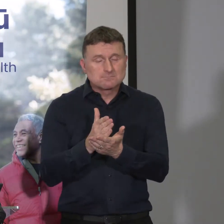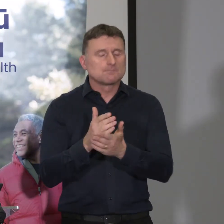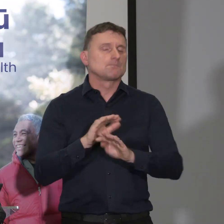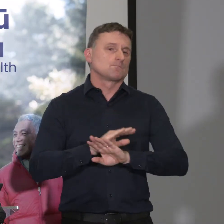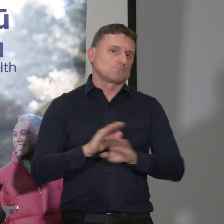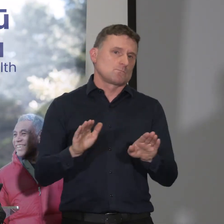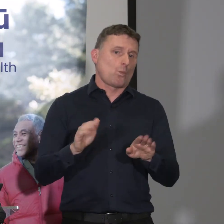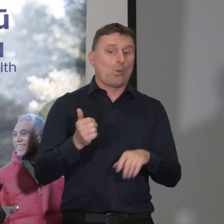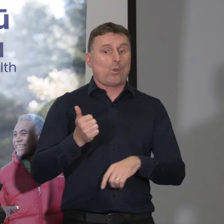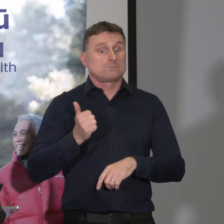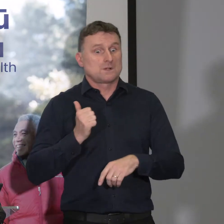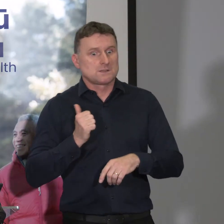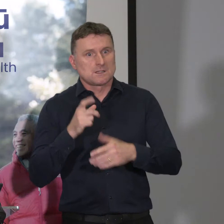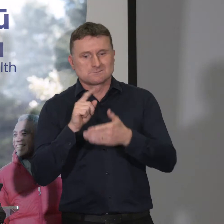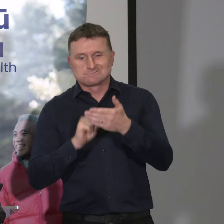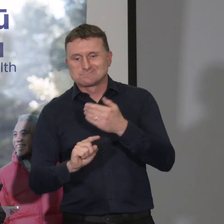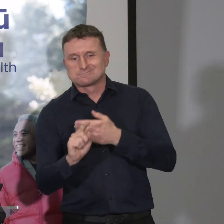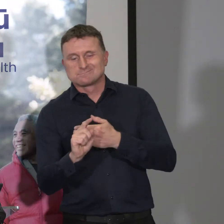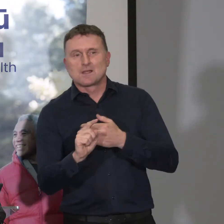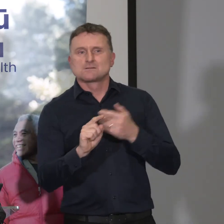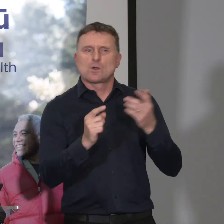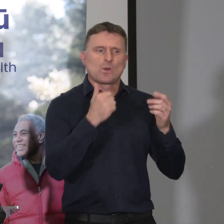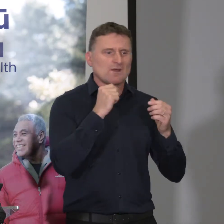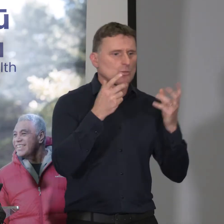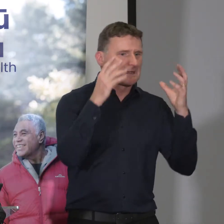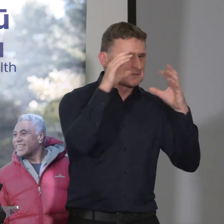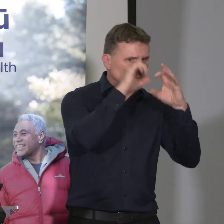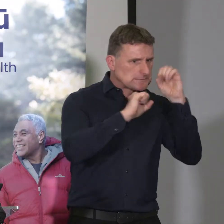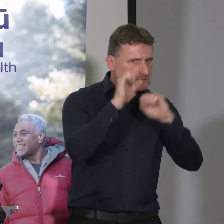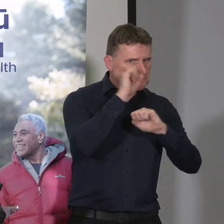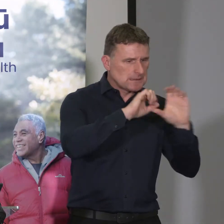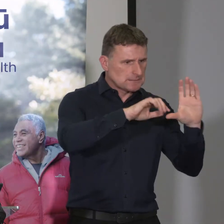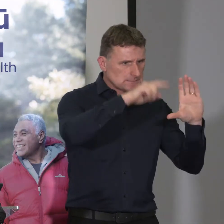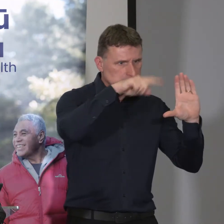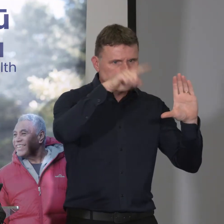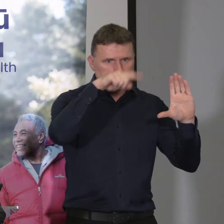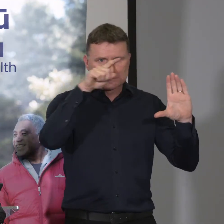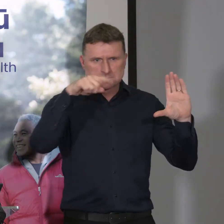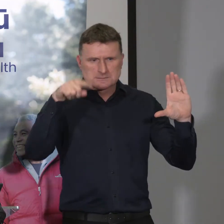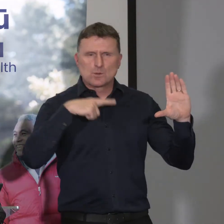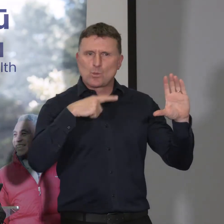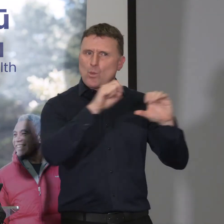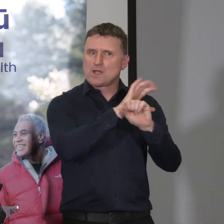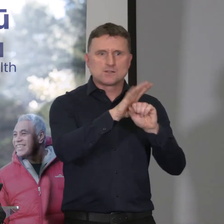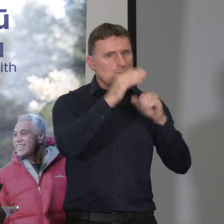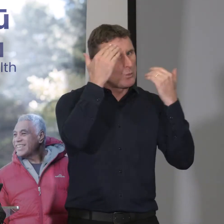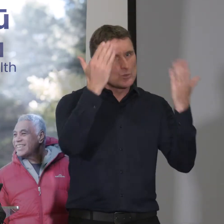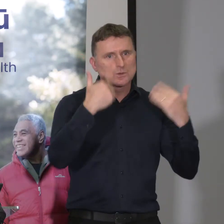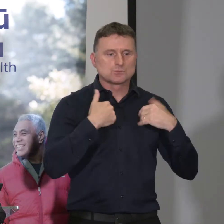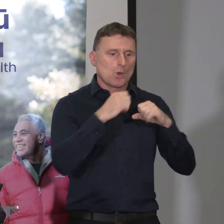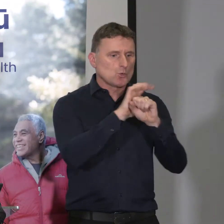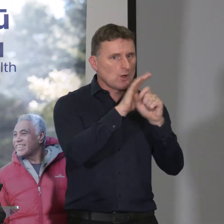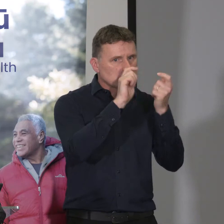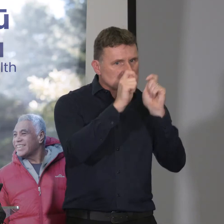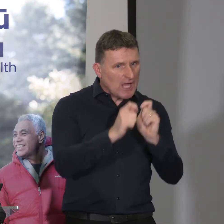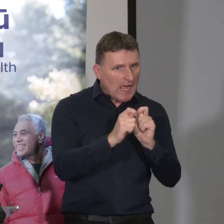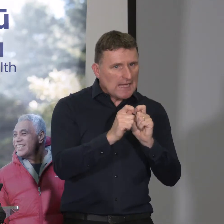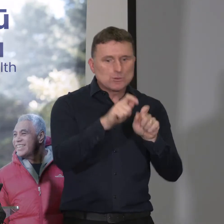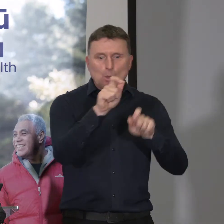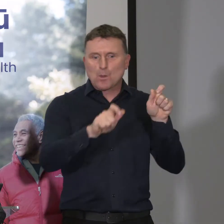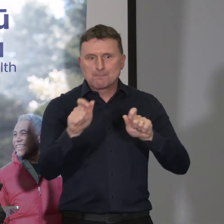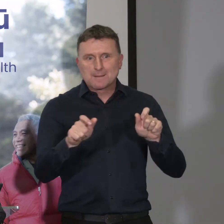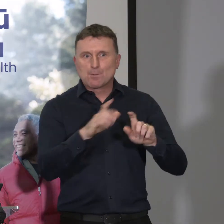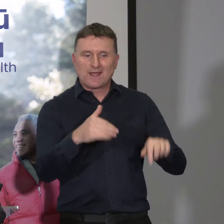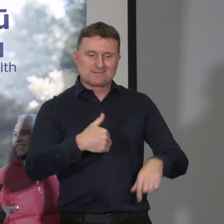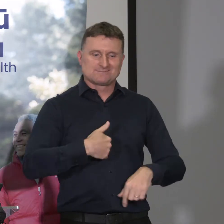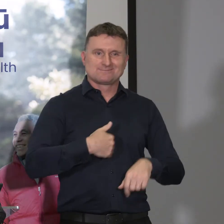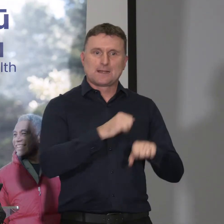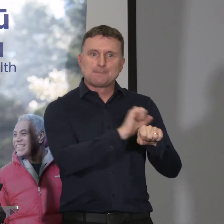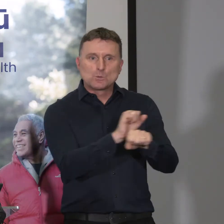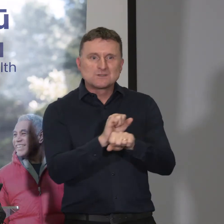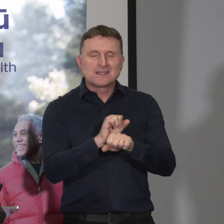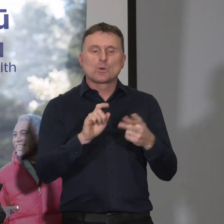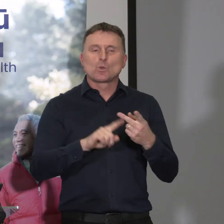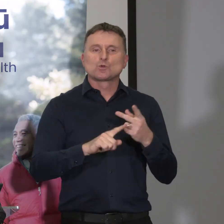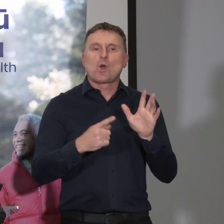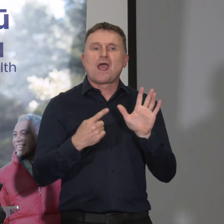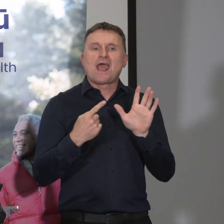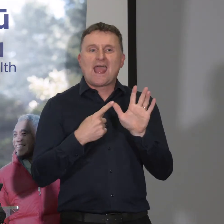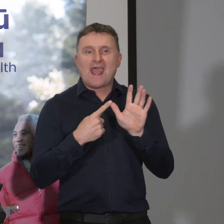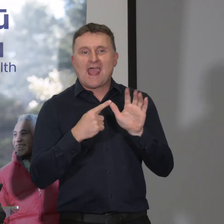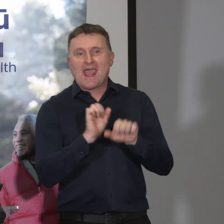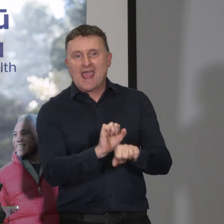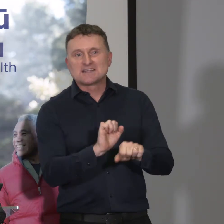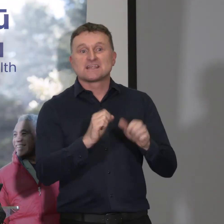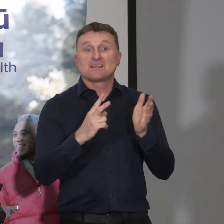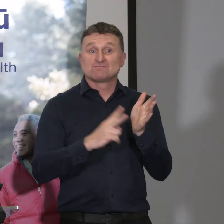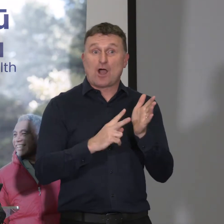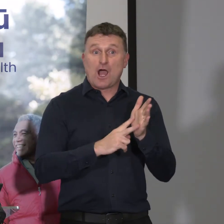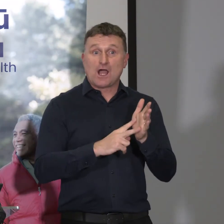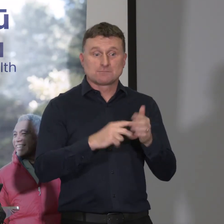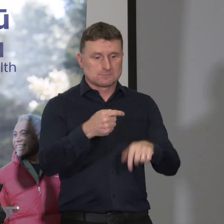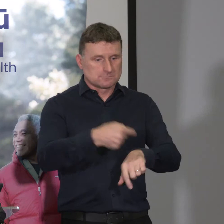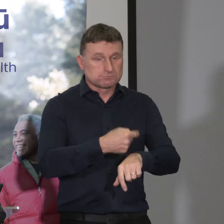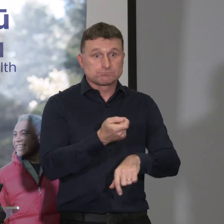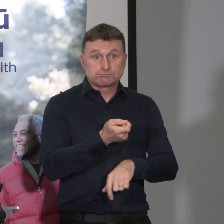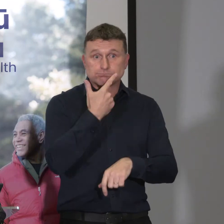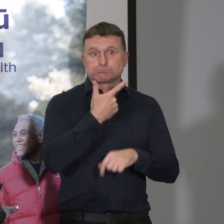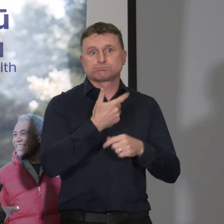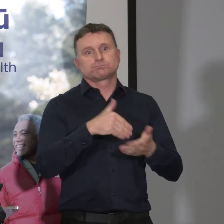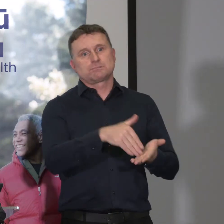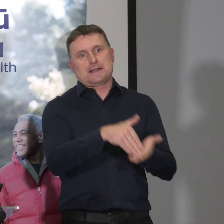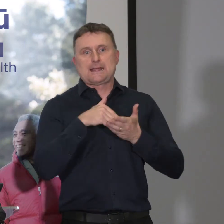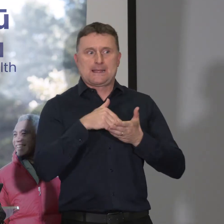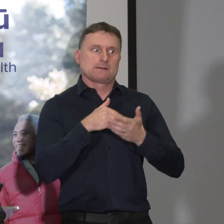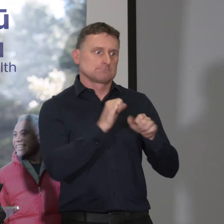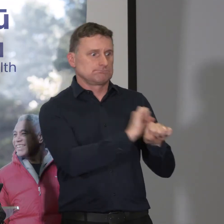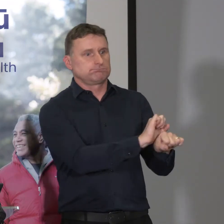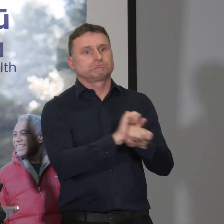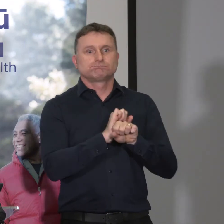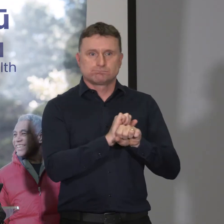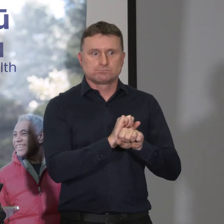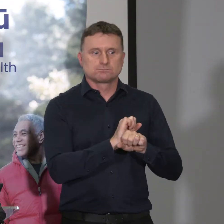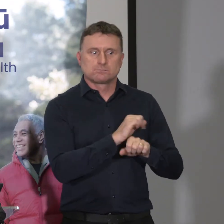and models always have a high